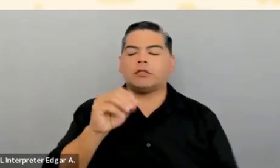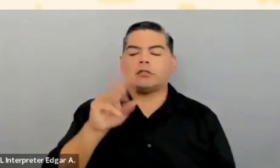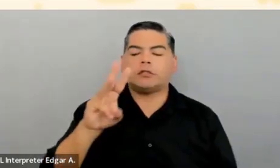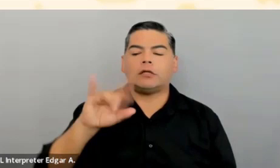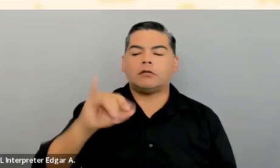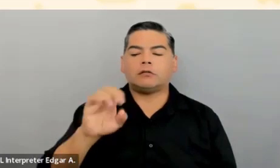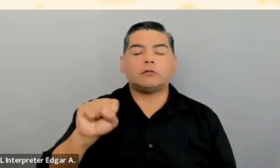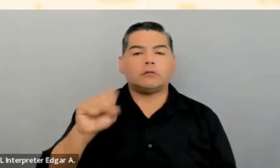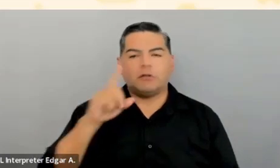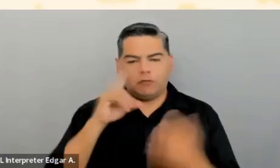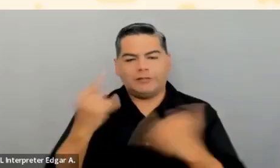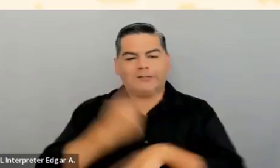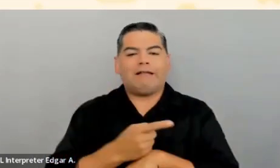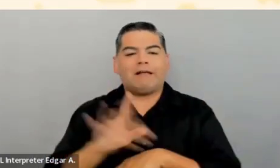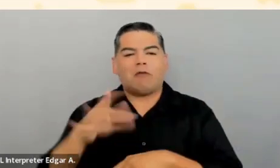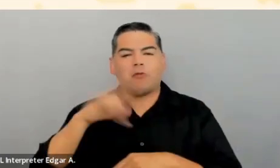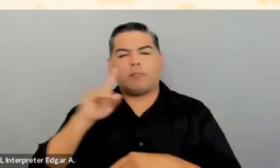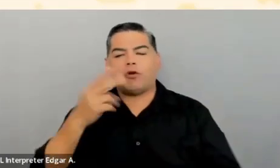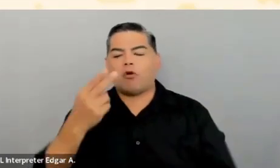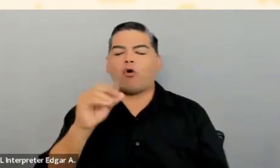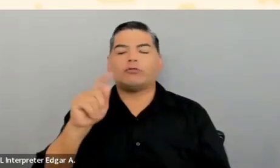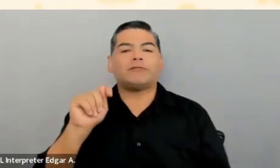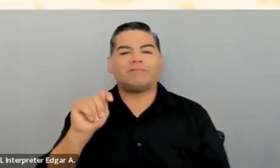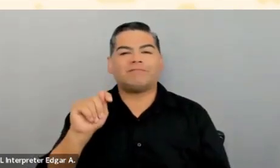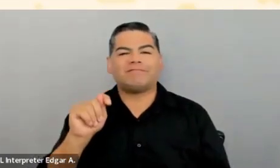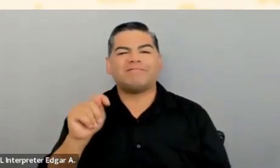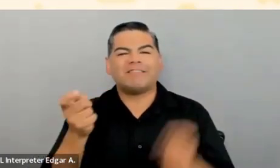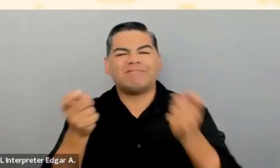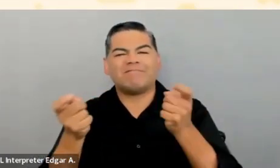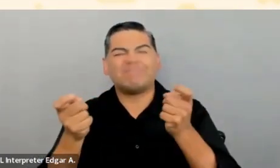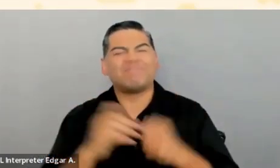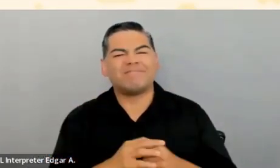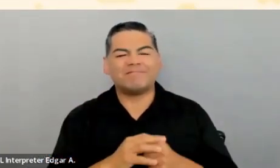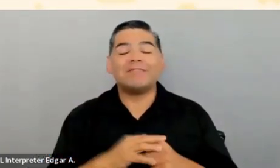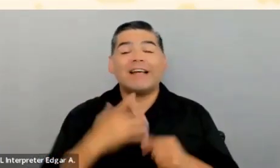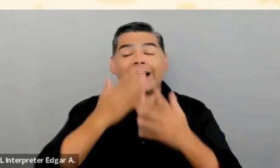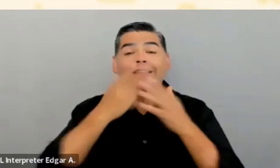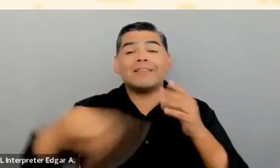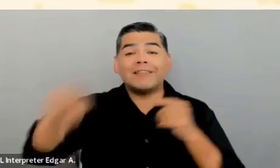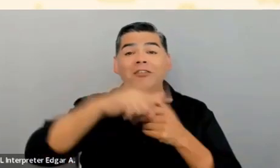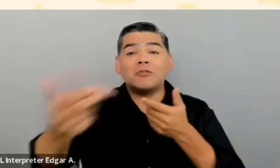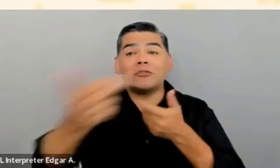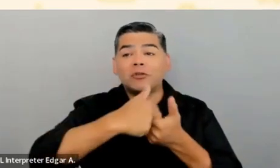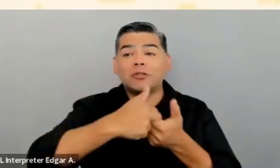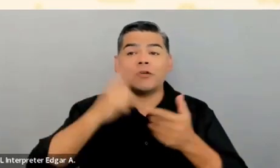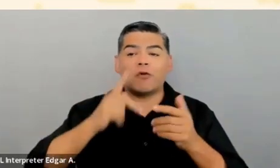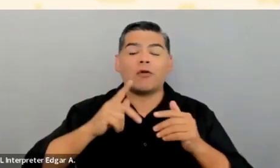But for today, I will be your host. And thank you everybody for joining us, for Building an Accessible theme